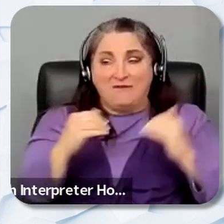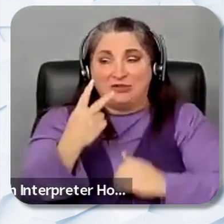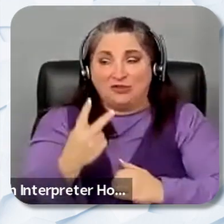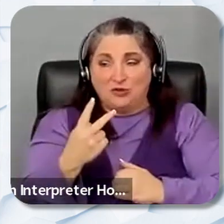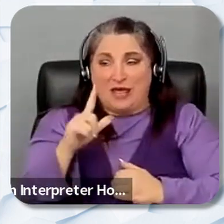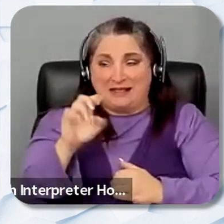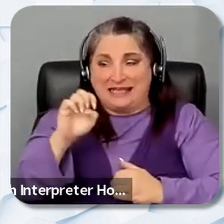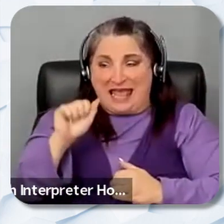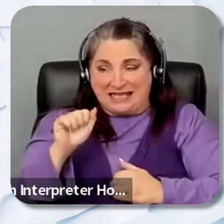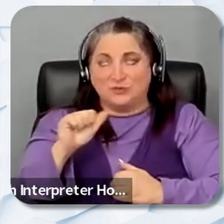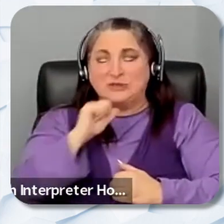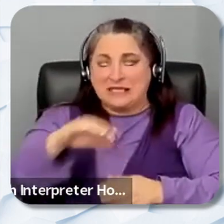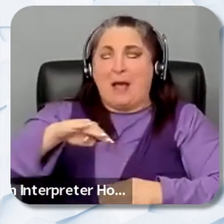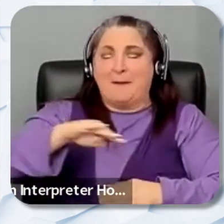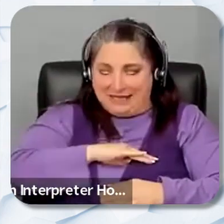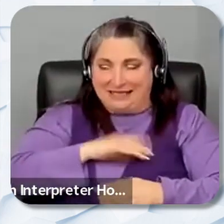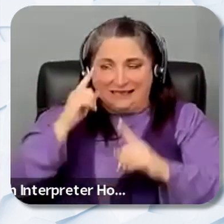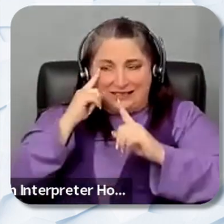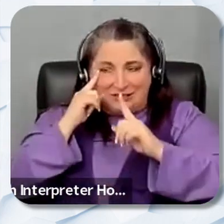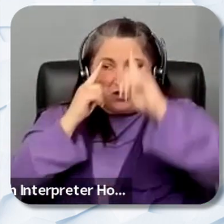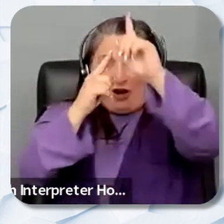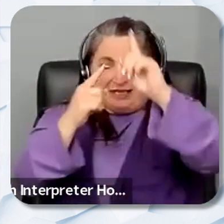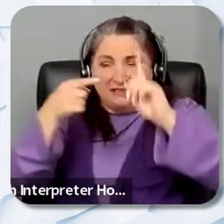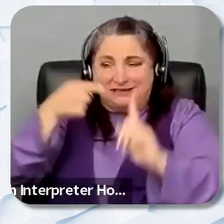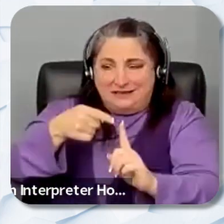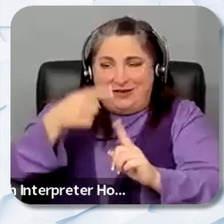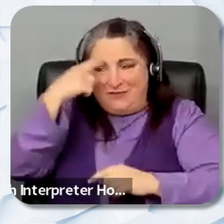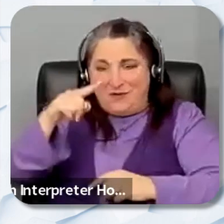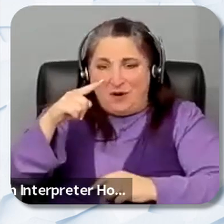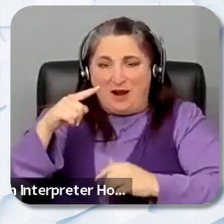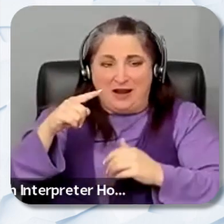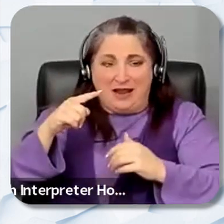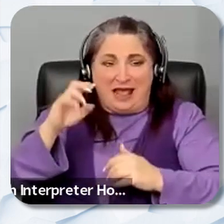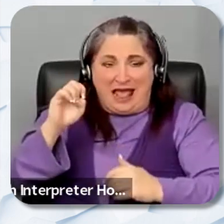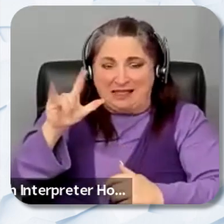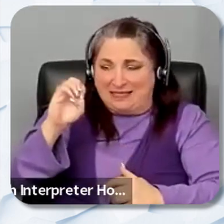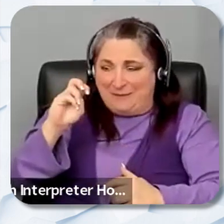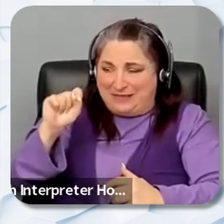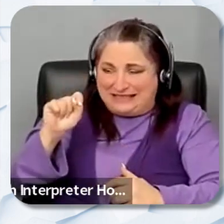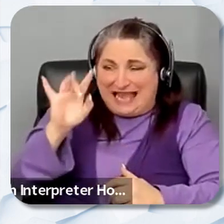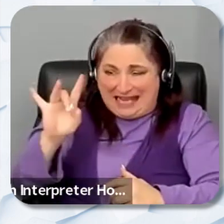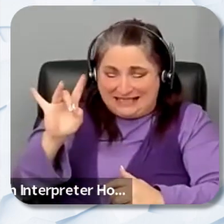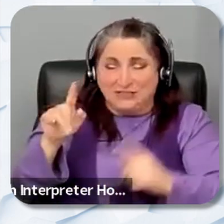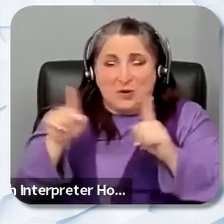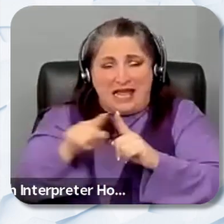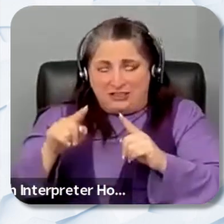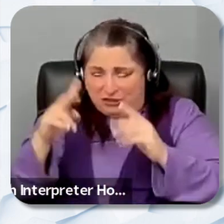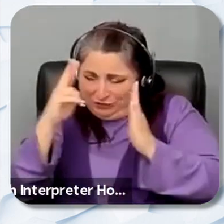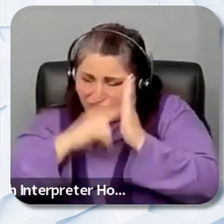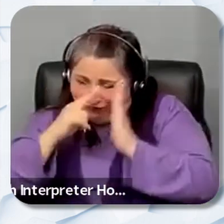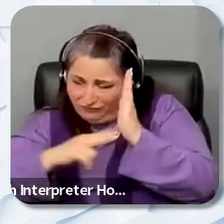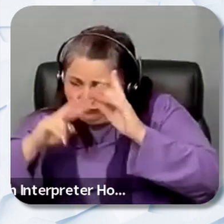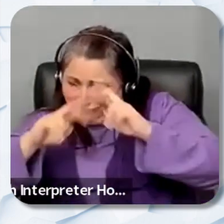not meet the target for Element 8. So as you're looking at that Targeted data review chart,